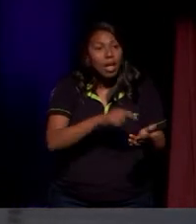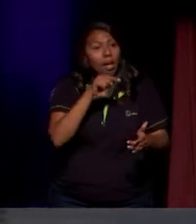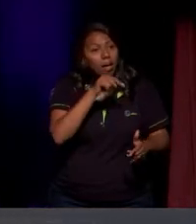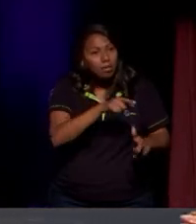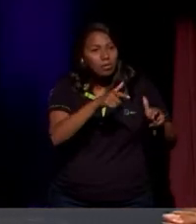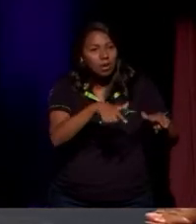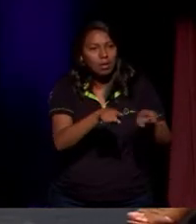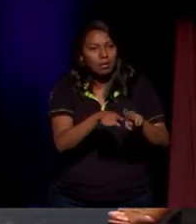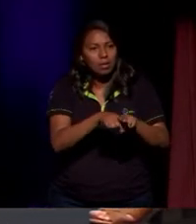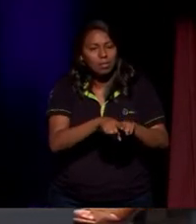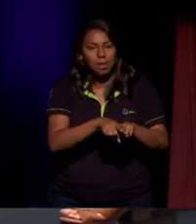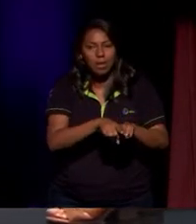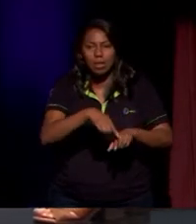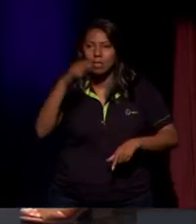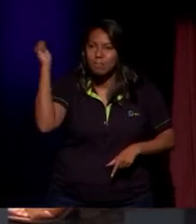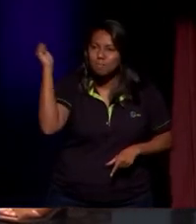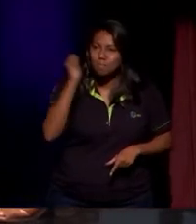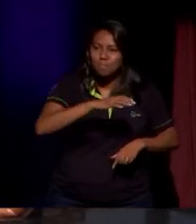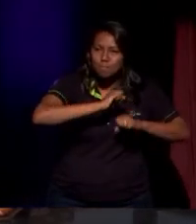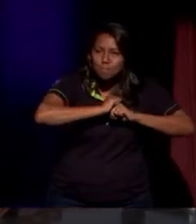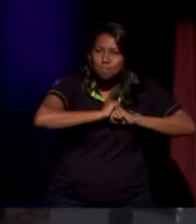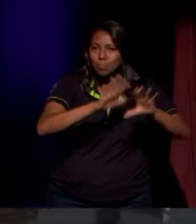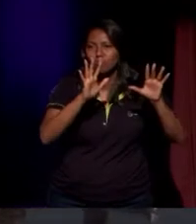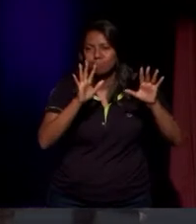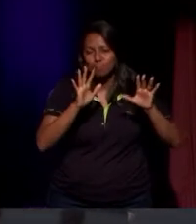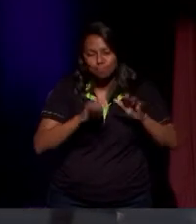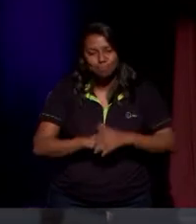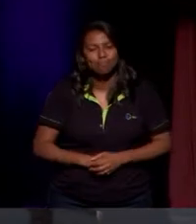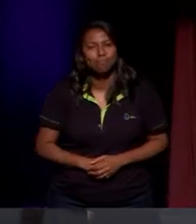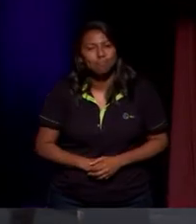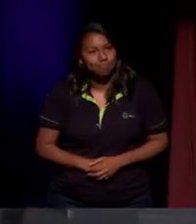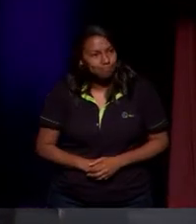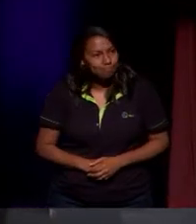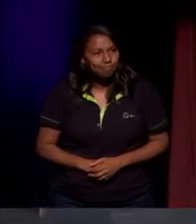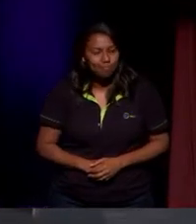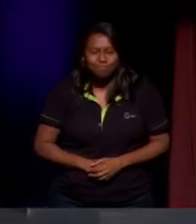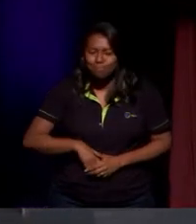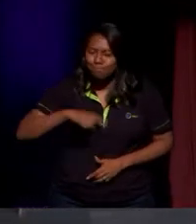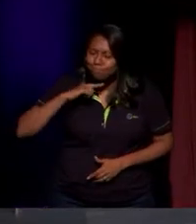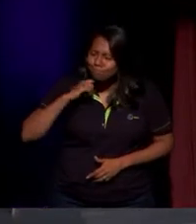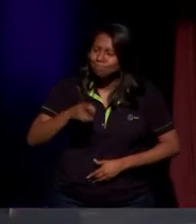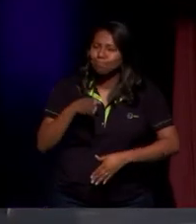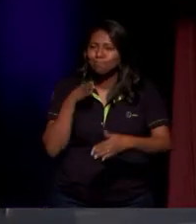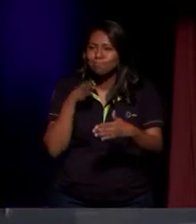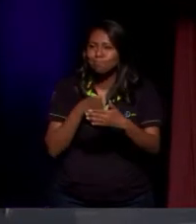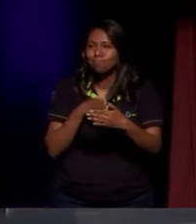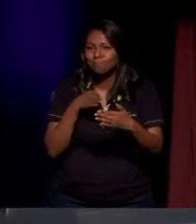also in Beirut, is bombed, making this donation totally unfeasible,